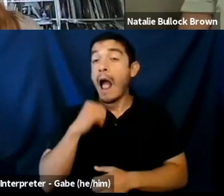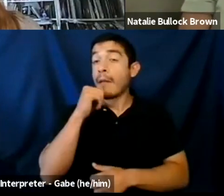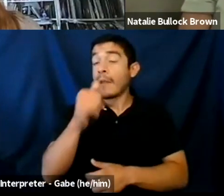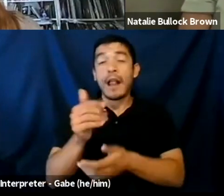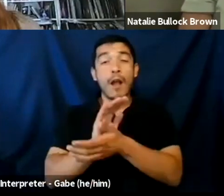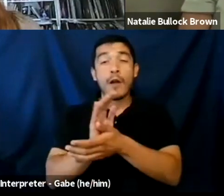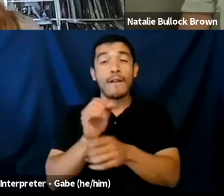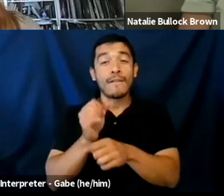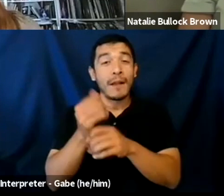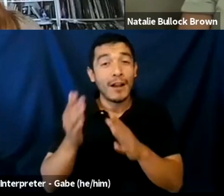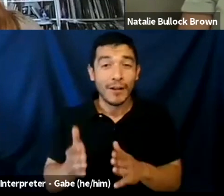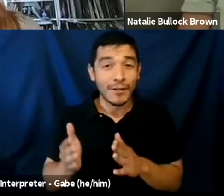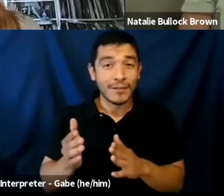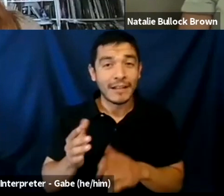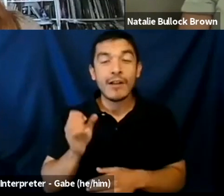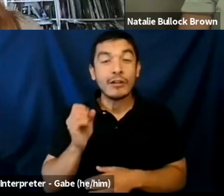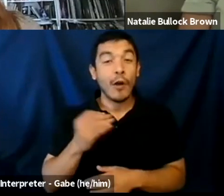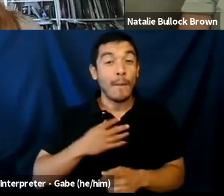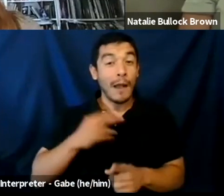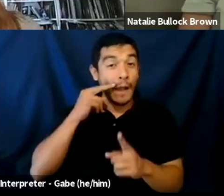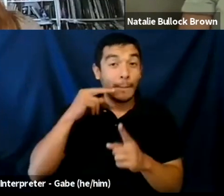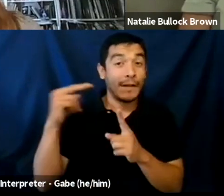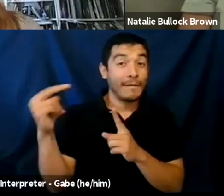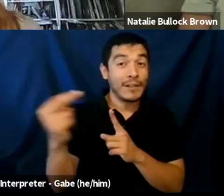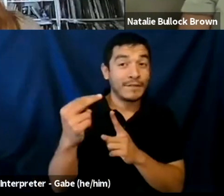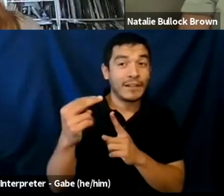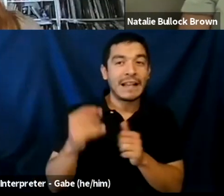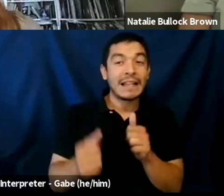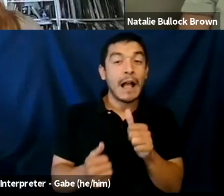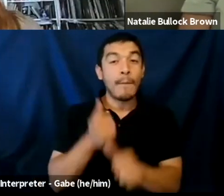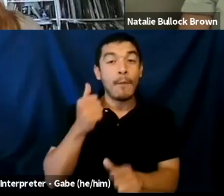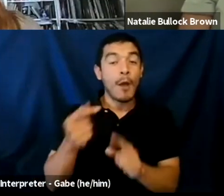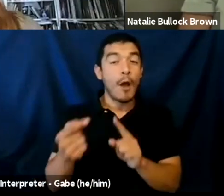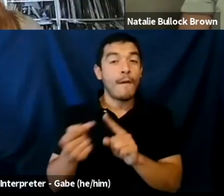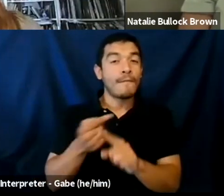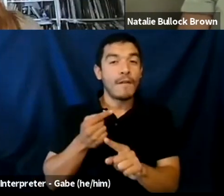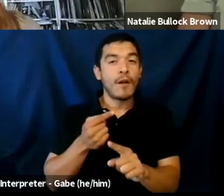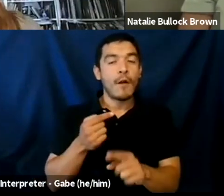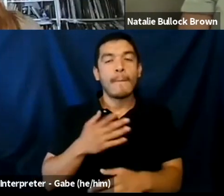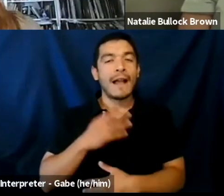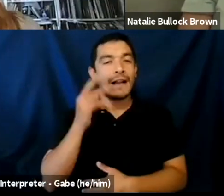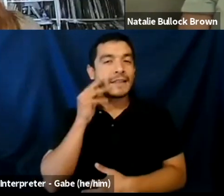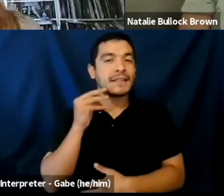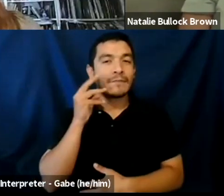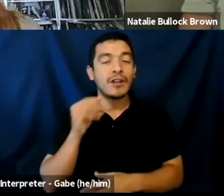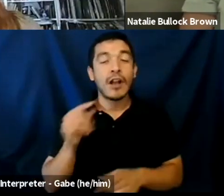So, my perspective is mostly gonna come from just like my experience as a social worker.